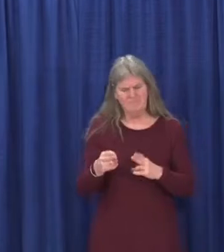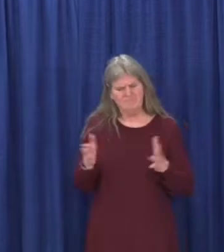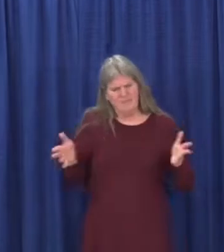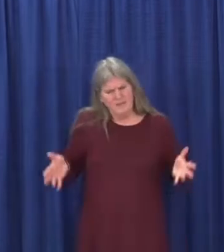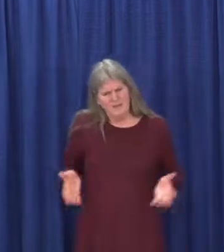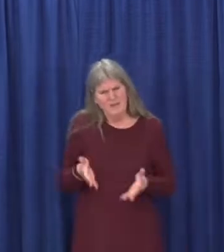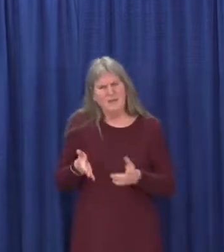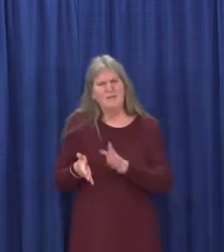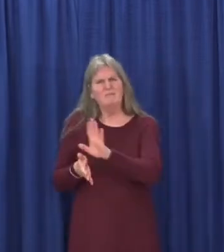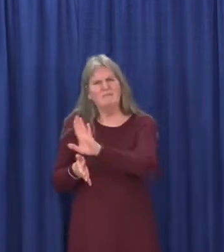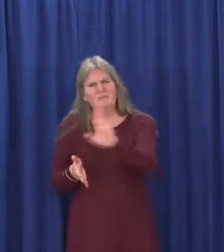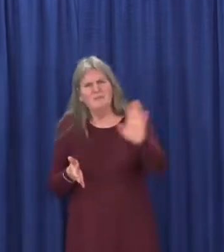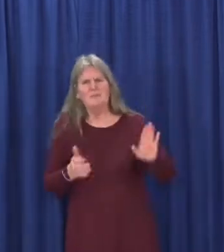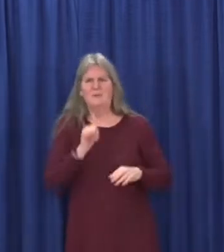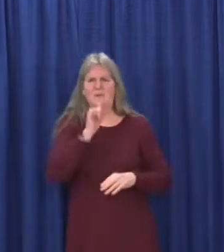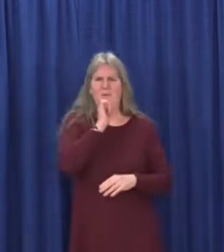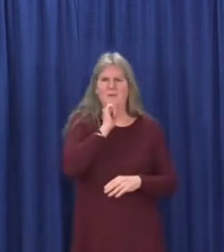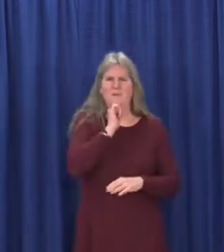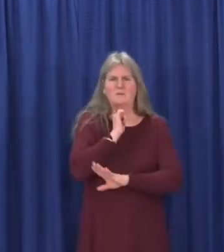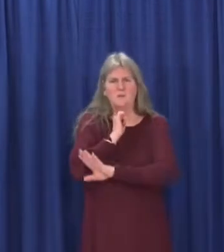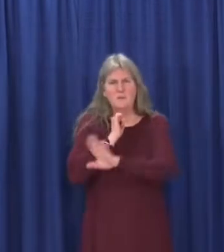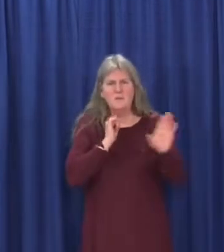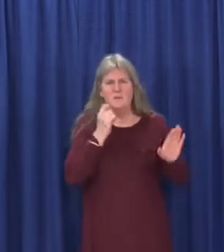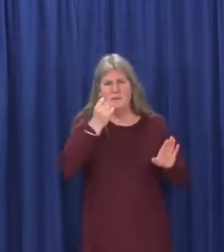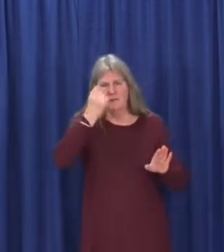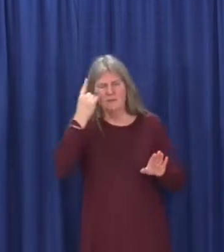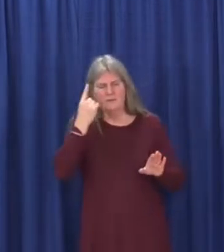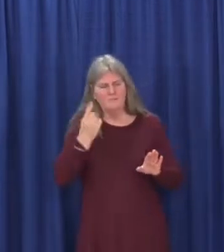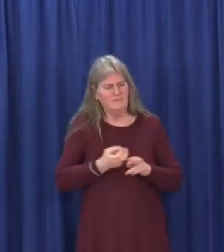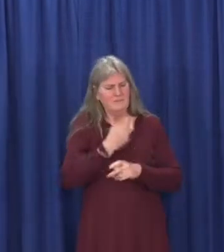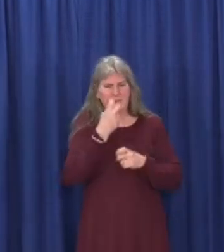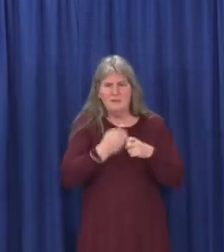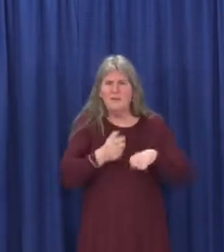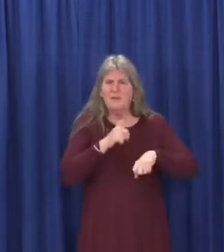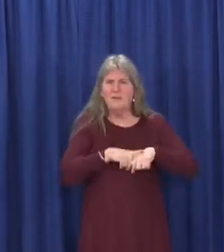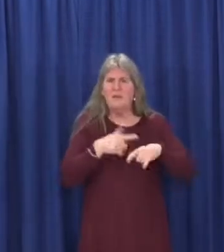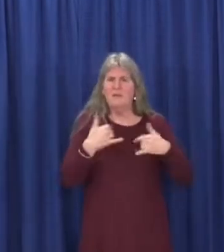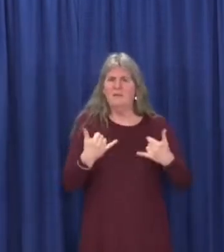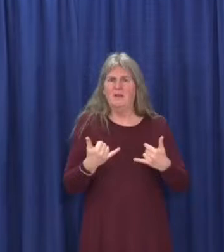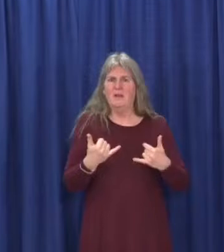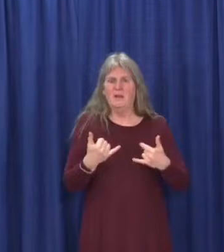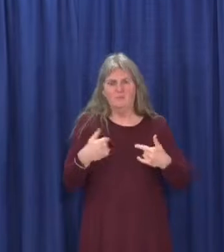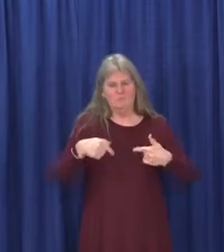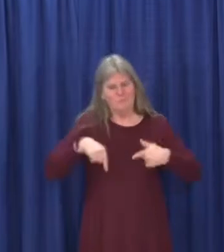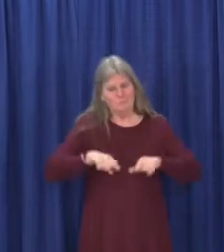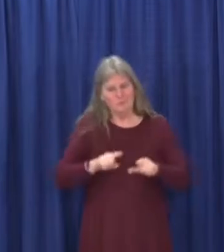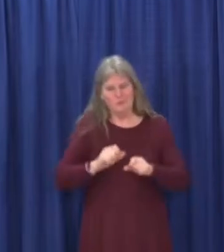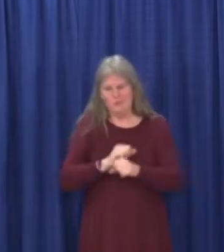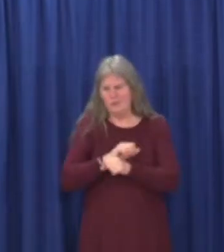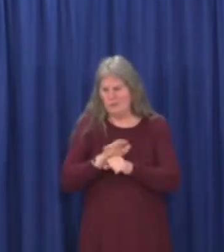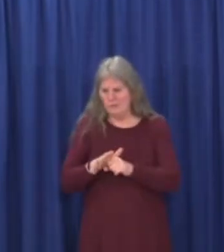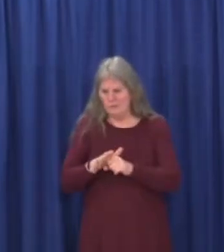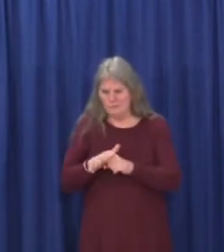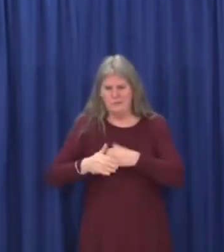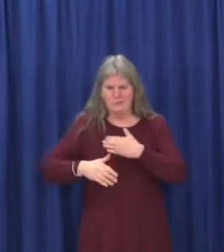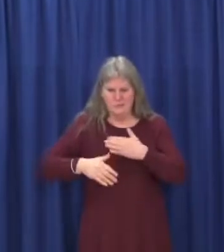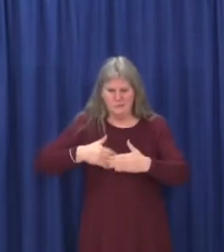and understanding during another difficult and critical moment in this marathon of a pandemic.